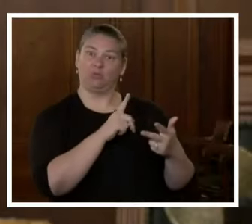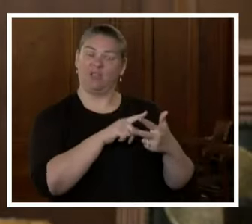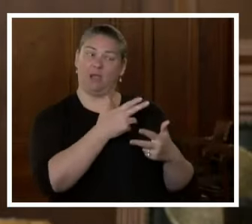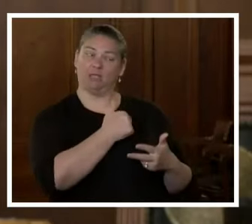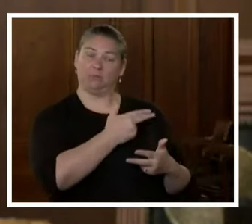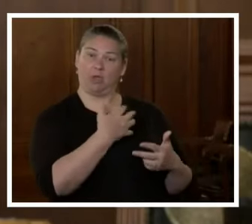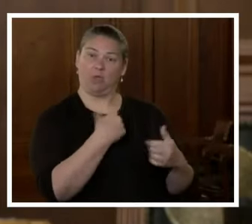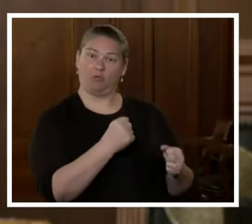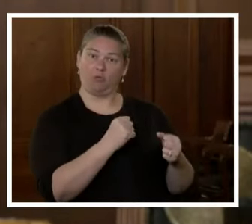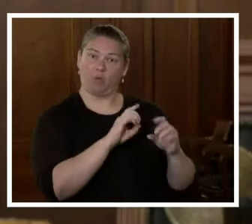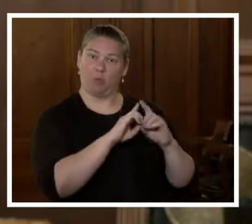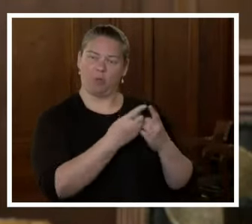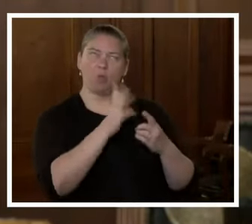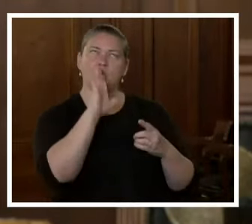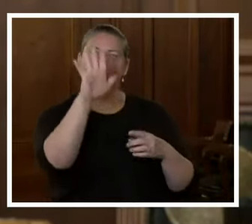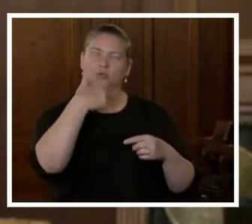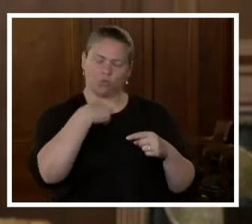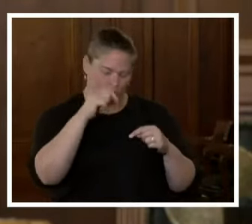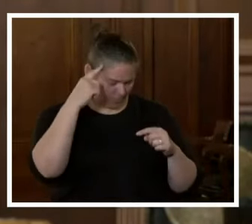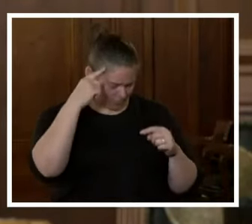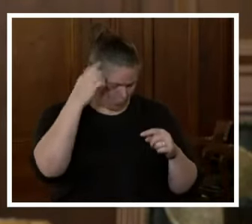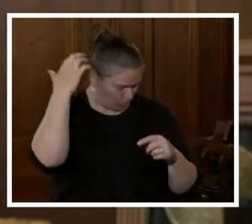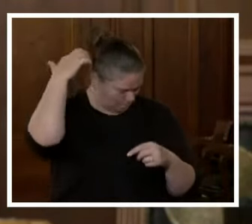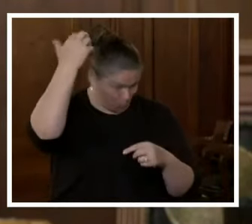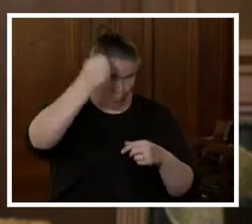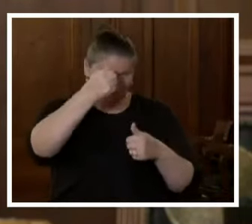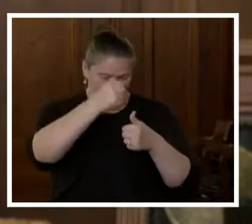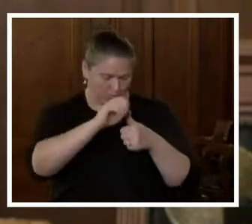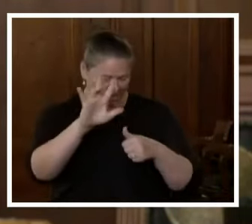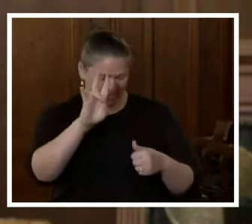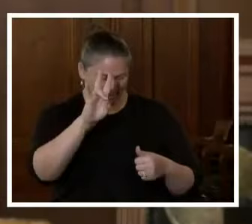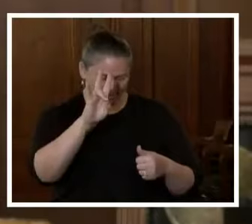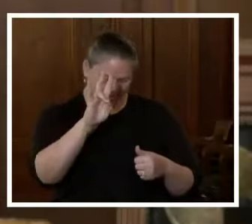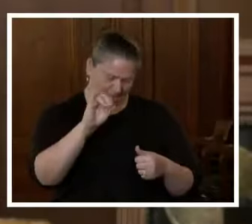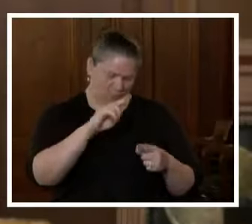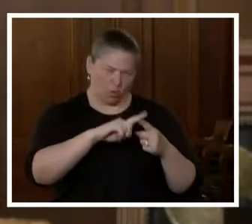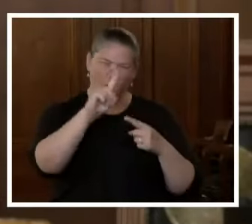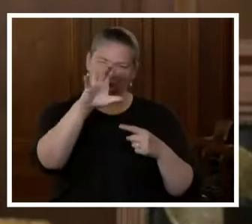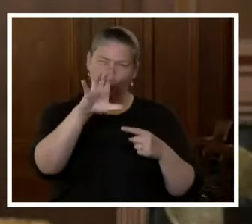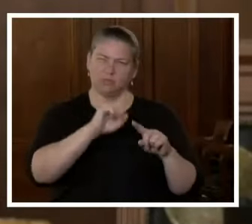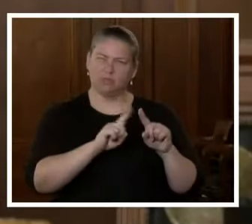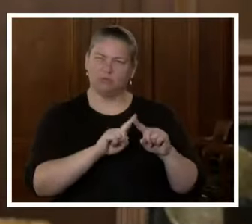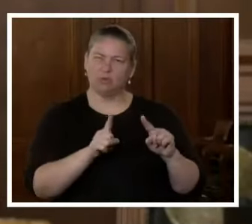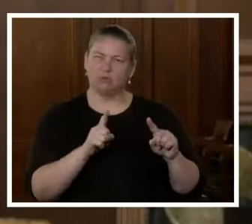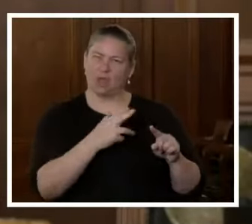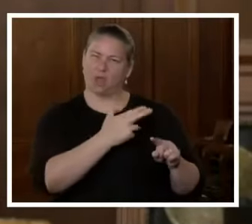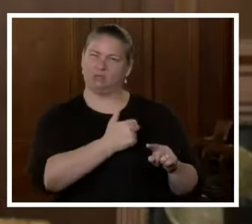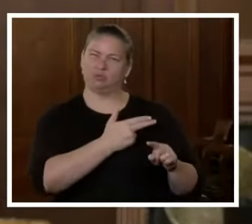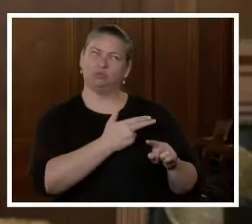QUITE POSSIBLY MORE TESTS ON OUR PEAK DAYS DURING THE WEEK, AND